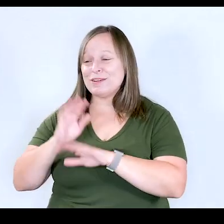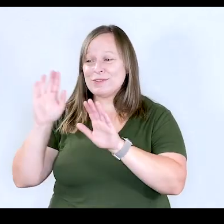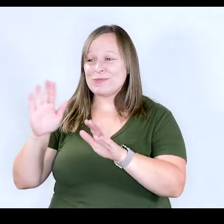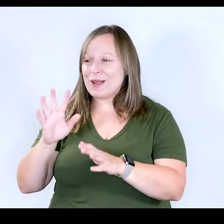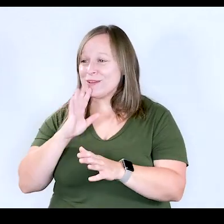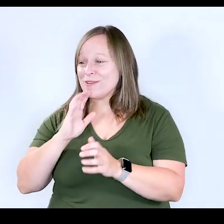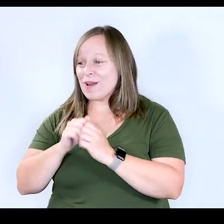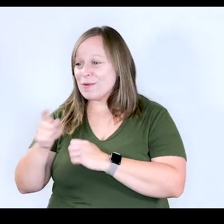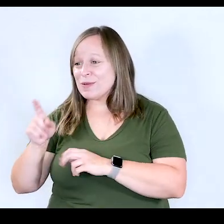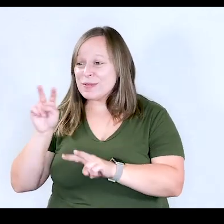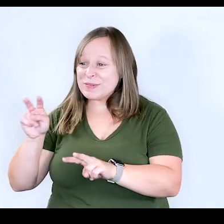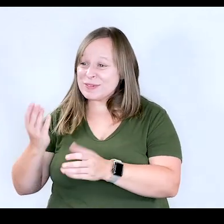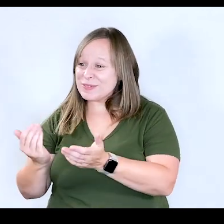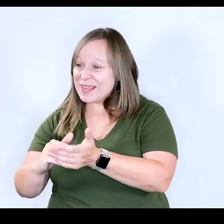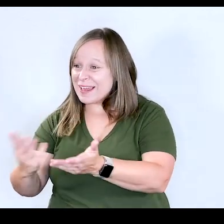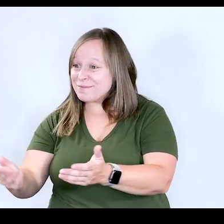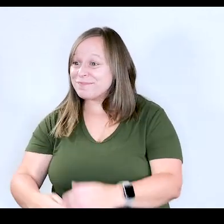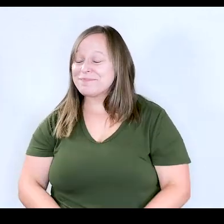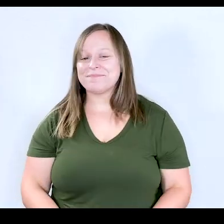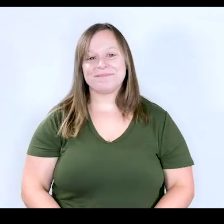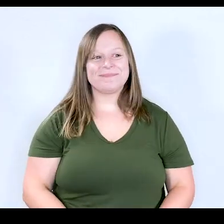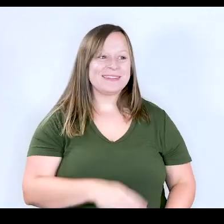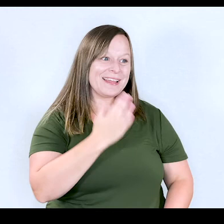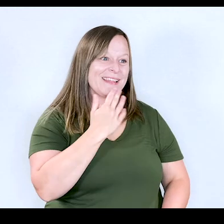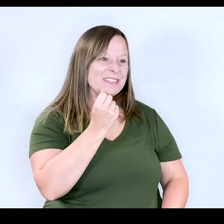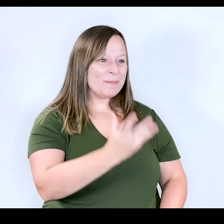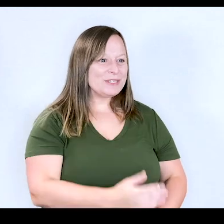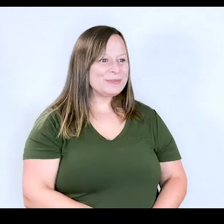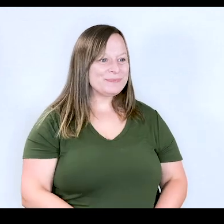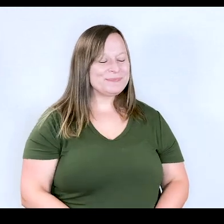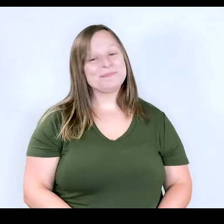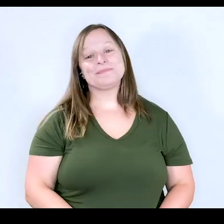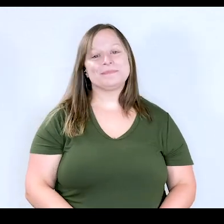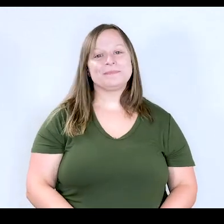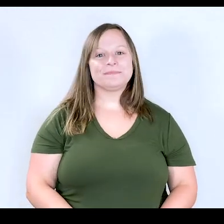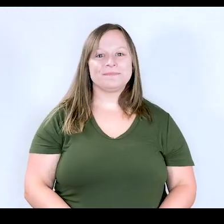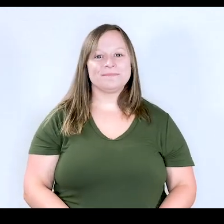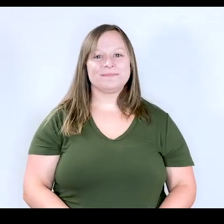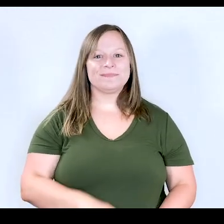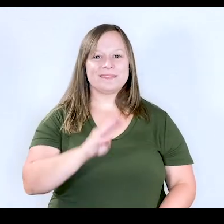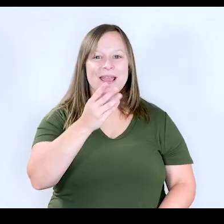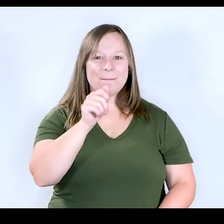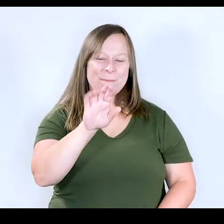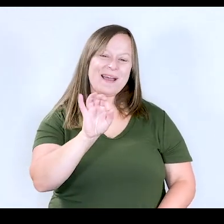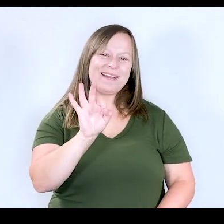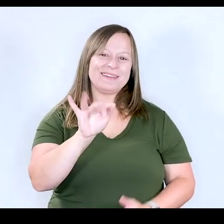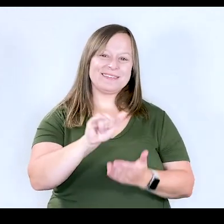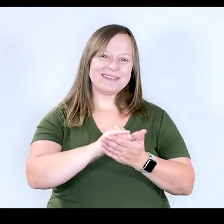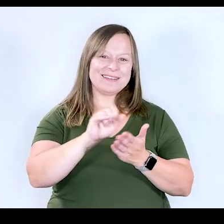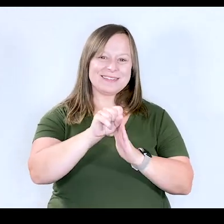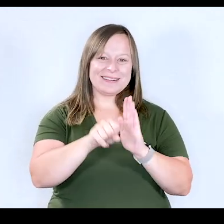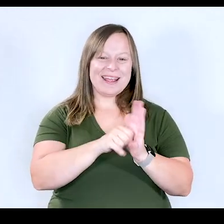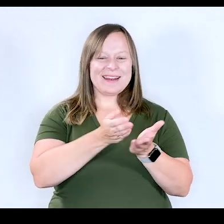It was great talking to you, and we look forward to talking to you again. Thanks so much. Empire State of Rights: Closed Captioned